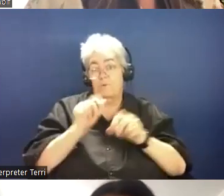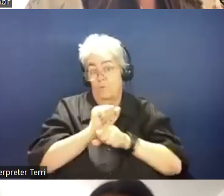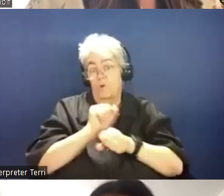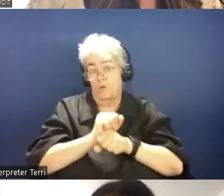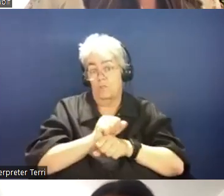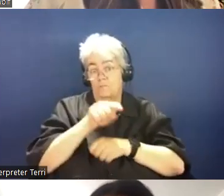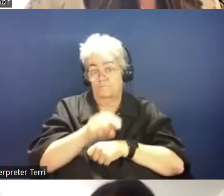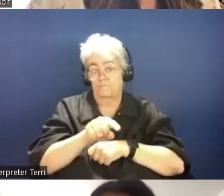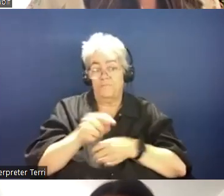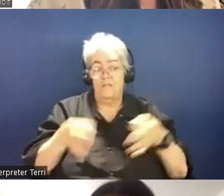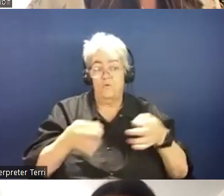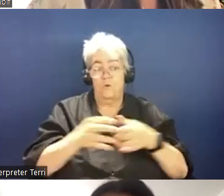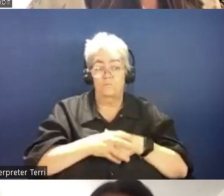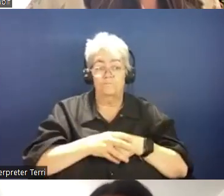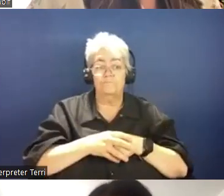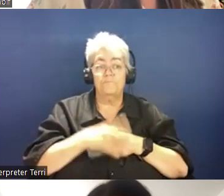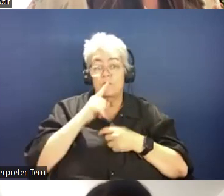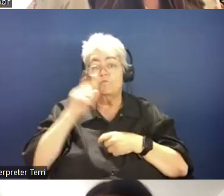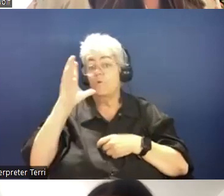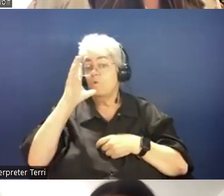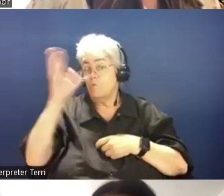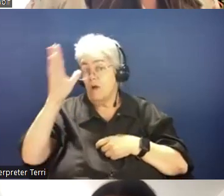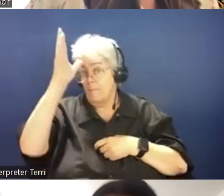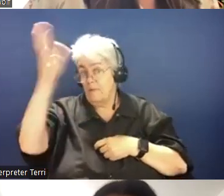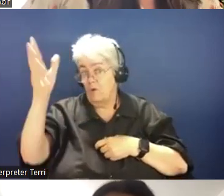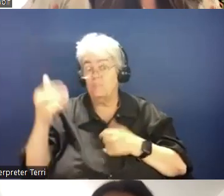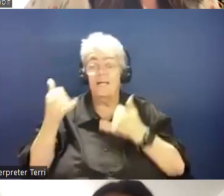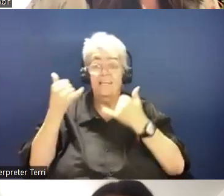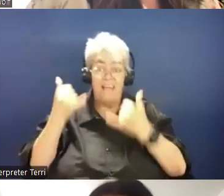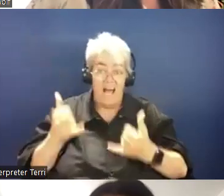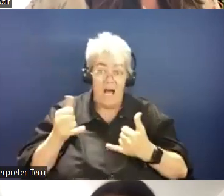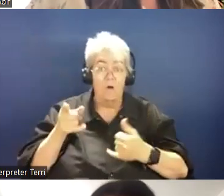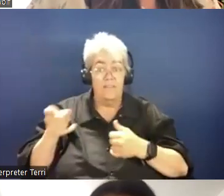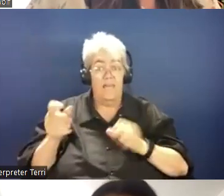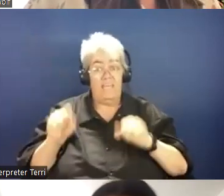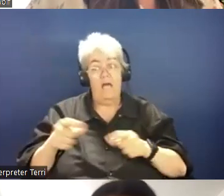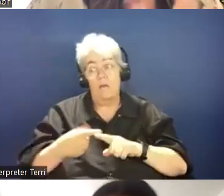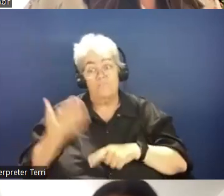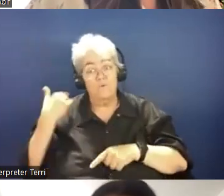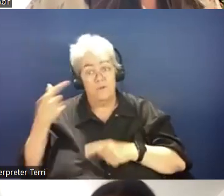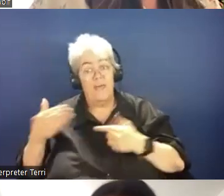So, while grandparents now have the ability, and had the ability before in a similar way,